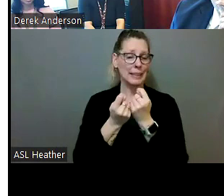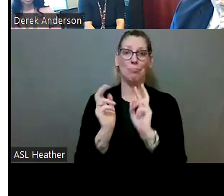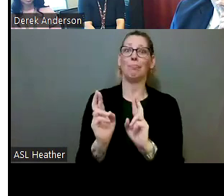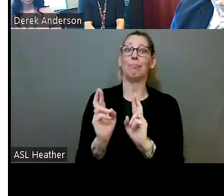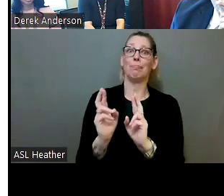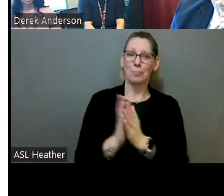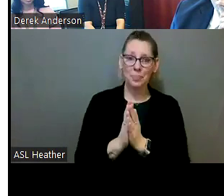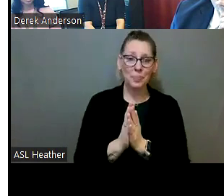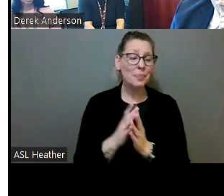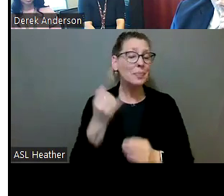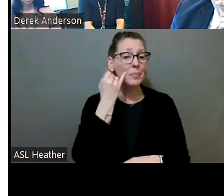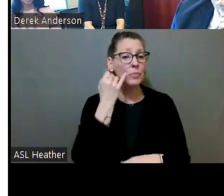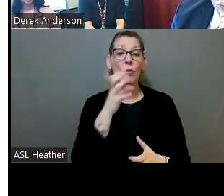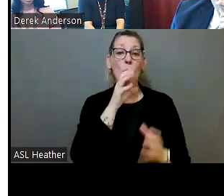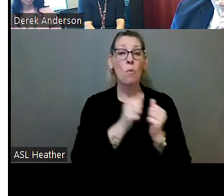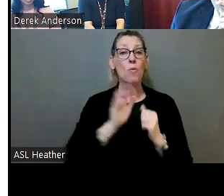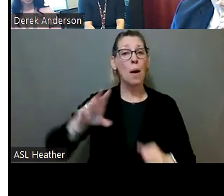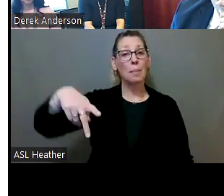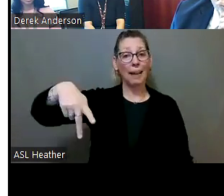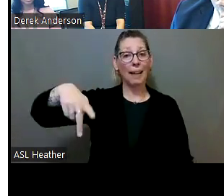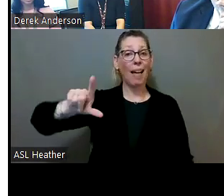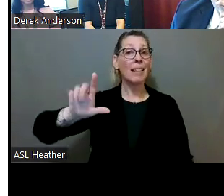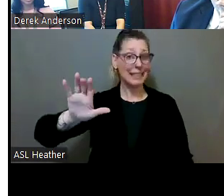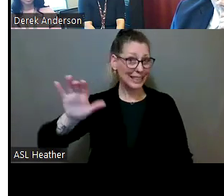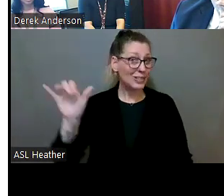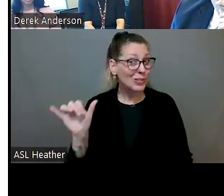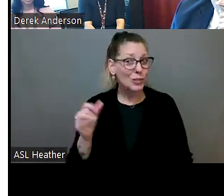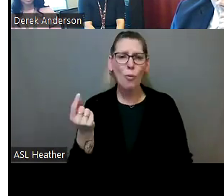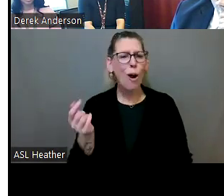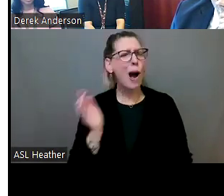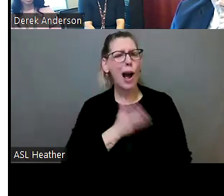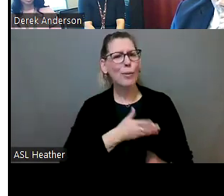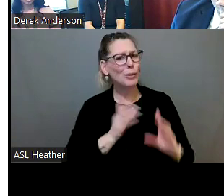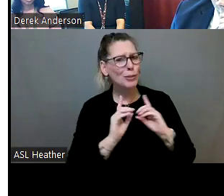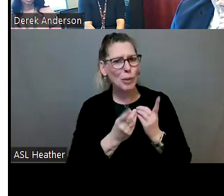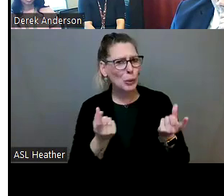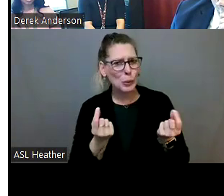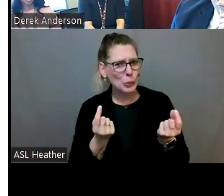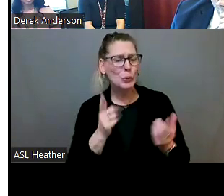want to talk to your PLC about it what does our department do to welcome students specifically